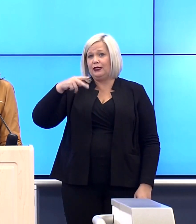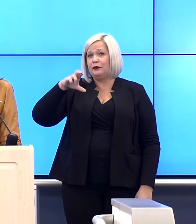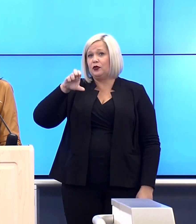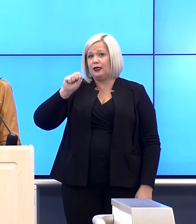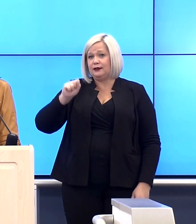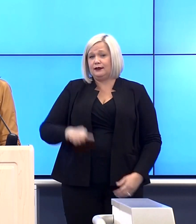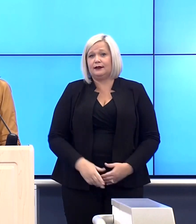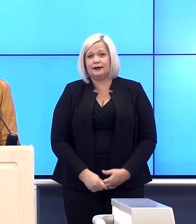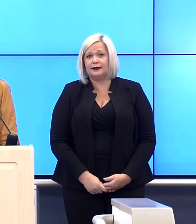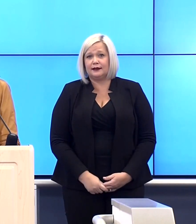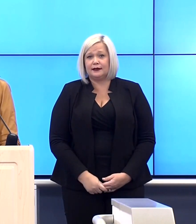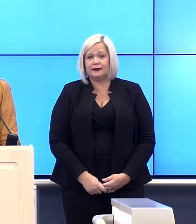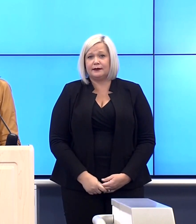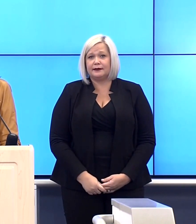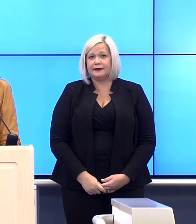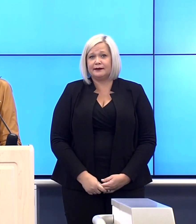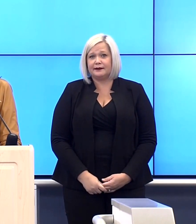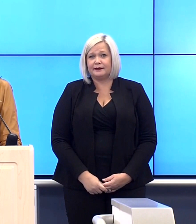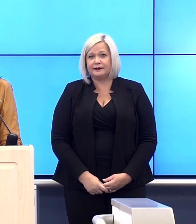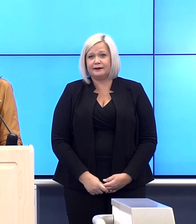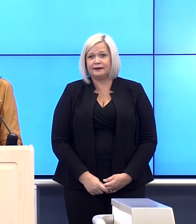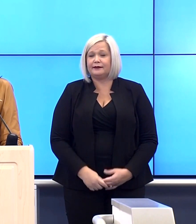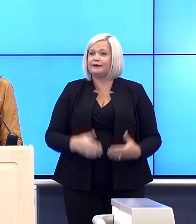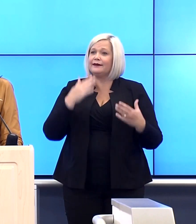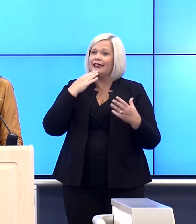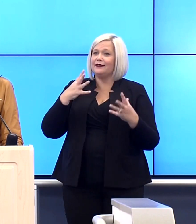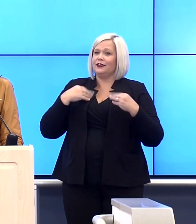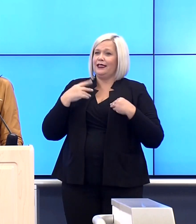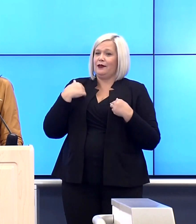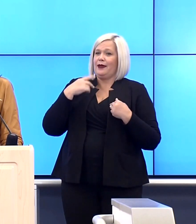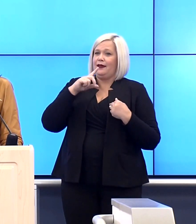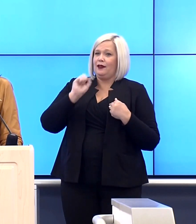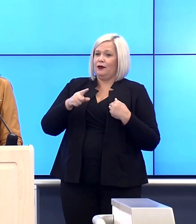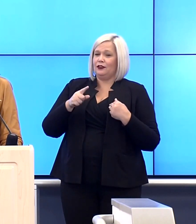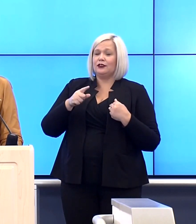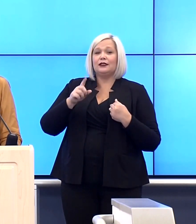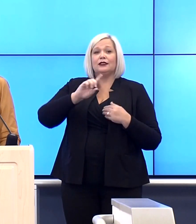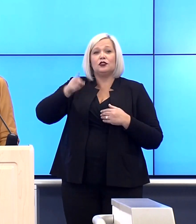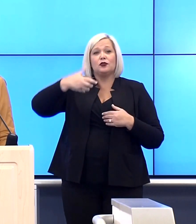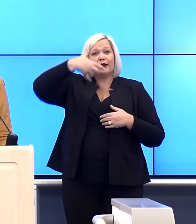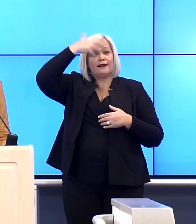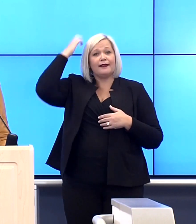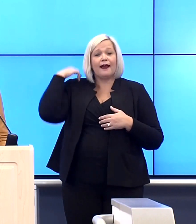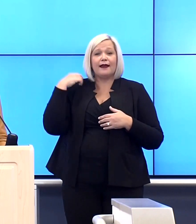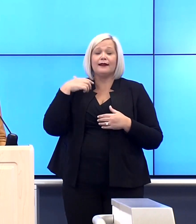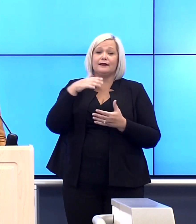THE NEXT QUESTION WILL COME FROM KRISTEN WITH THE DETROIT FREE KRISTEN WITH THE DETROIT FREE PRESS. PRESS. >> THANKS FOR TAKING MY THANKS FOR TAKING MY QUESTION.